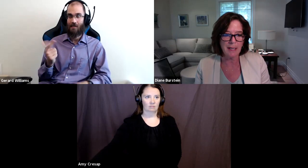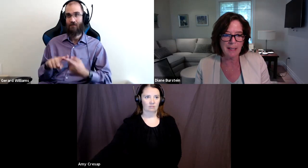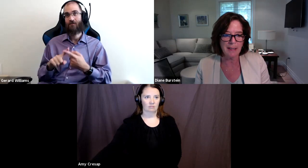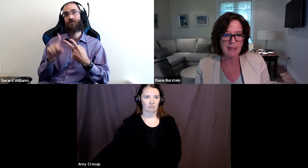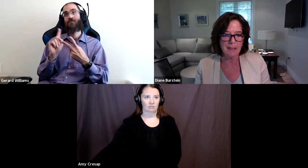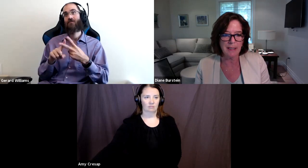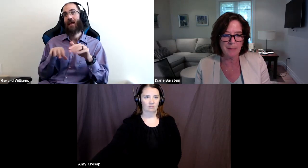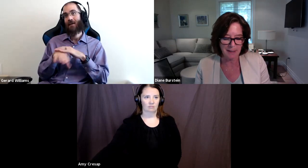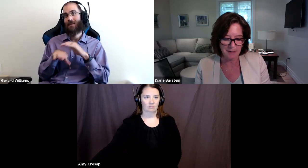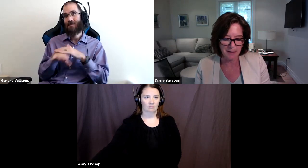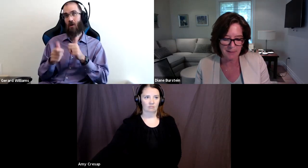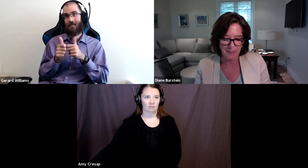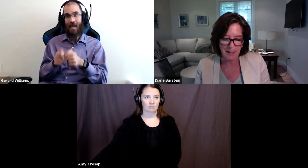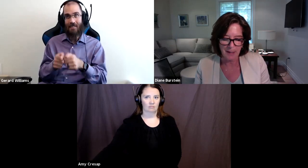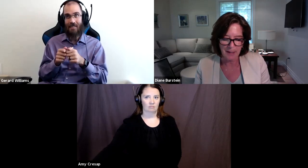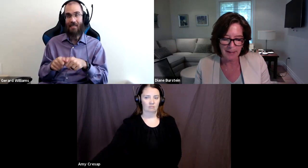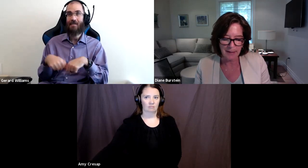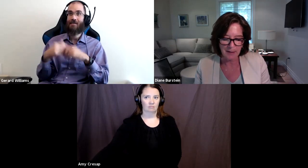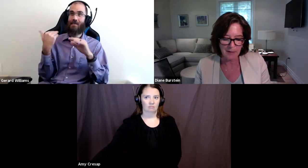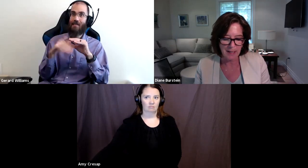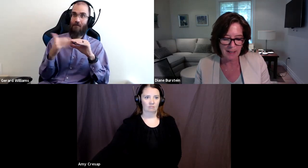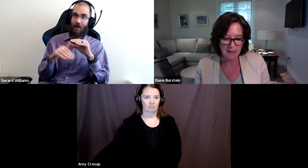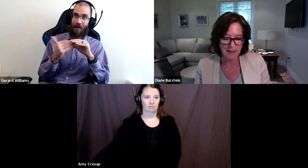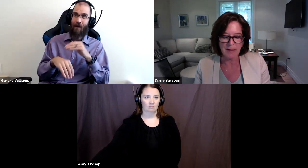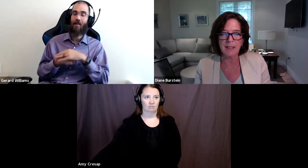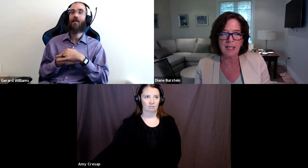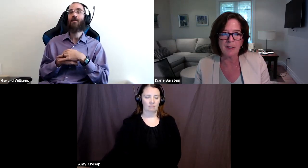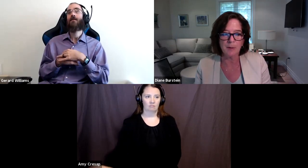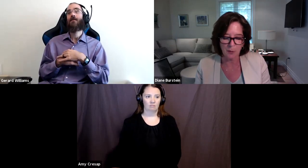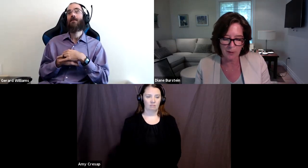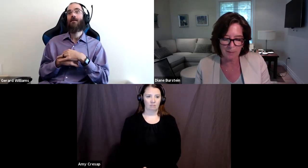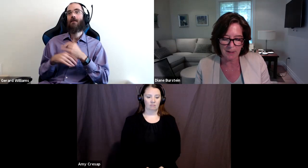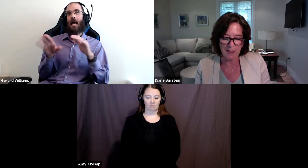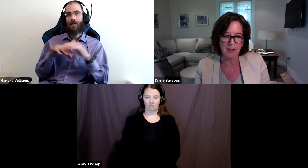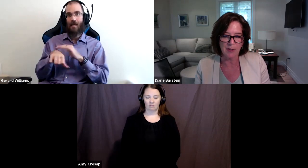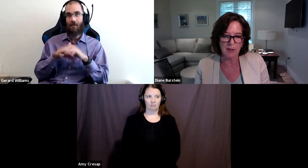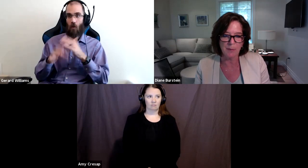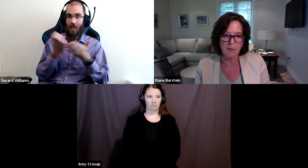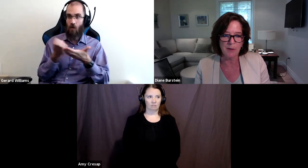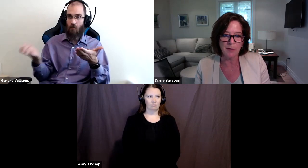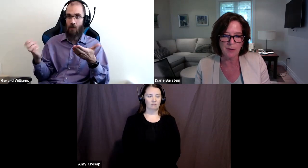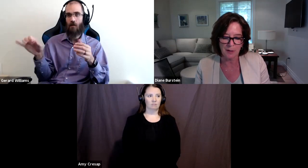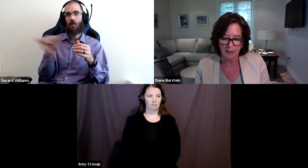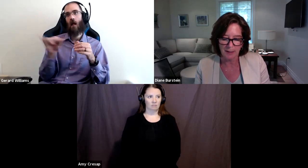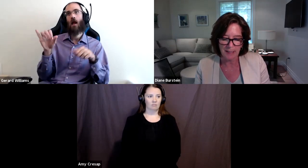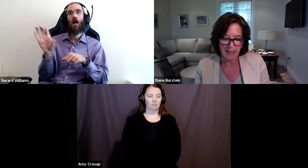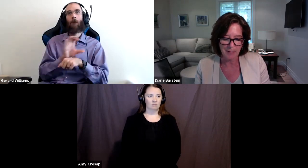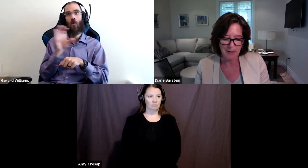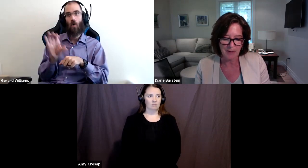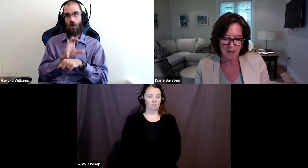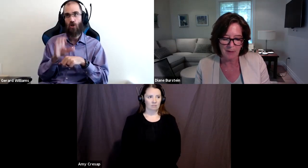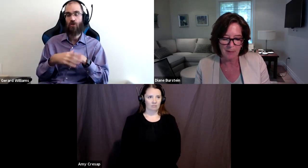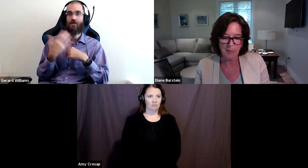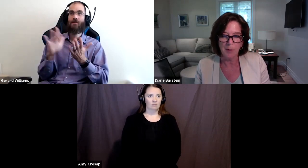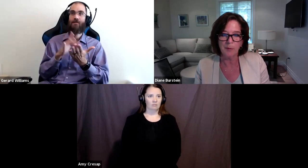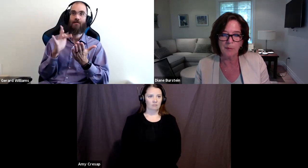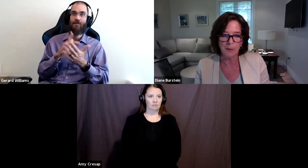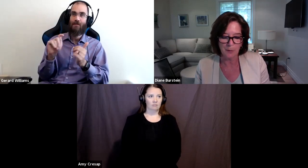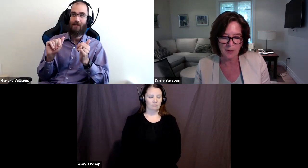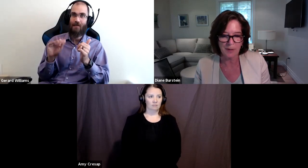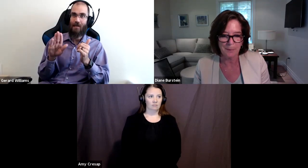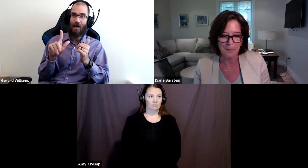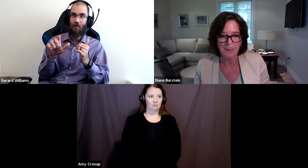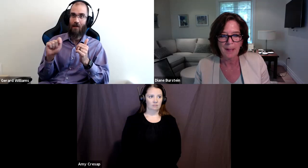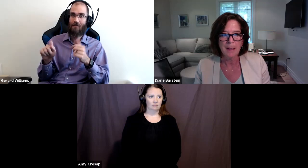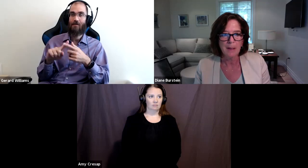and e-mails and accessible equipment such as computers, tablets, mobile phones.